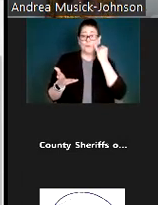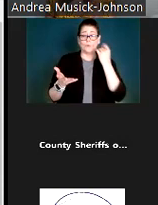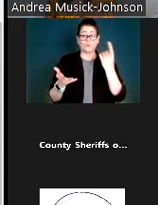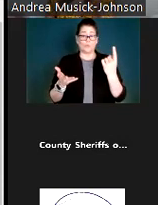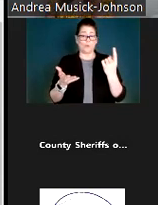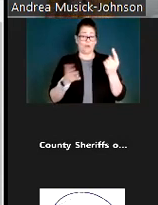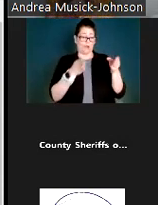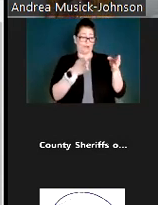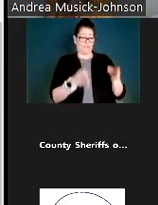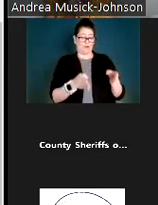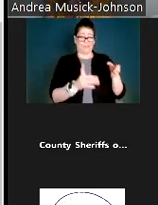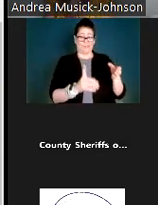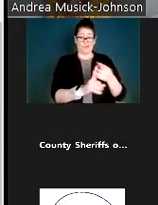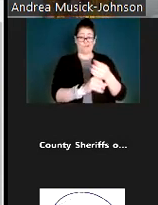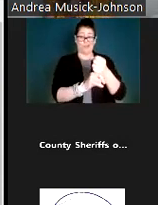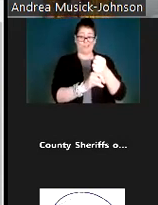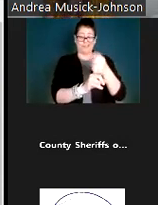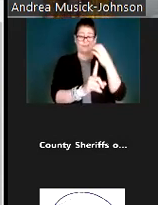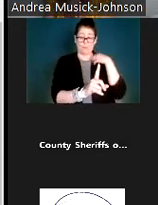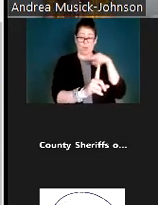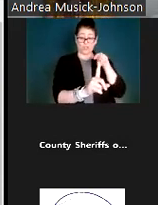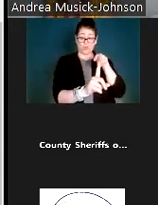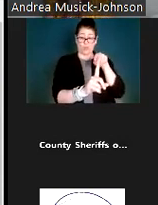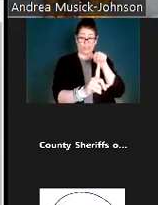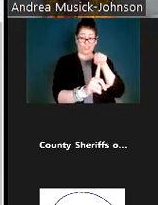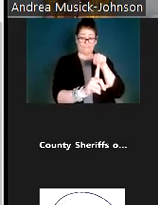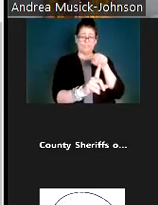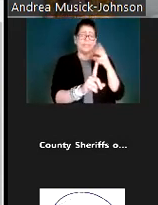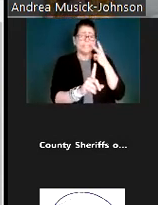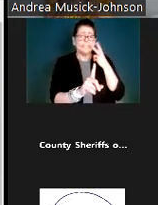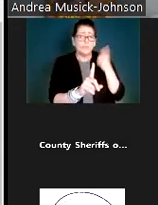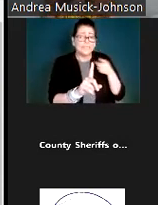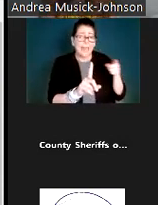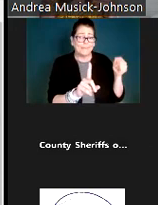was arrested and I wanted to keep tabs on him just to find out what was going on with him, but he had